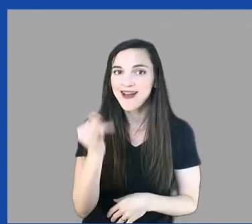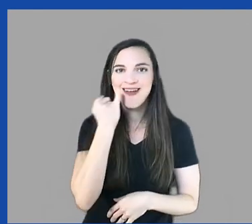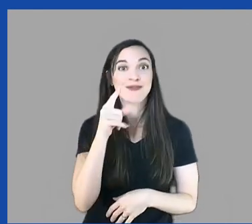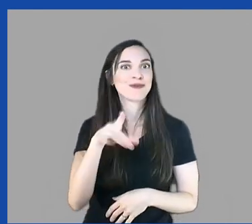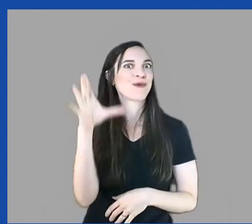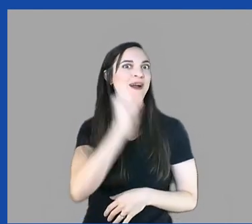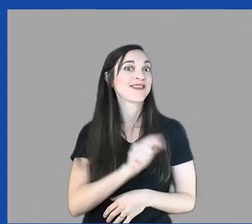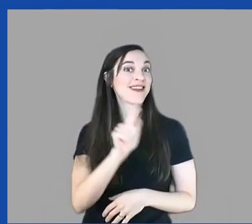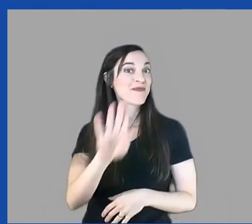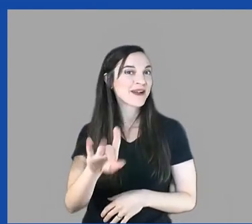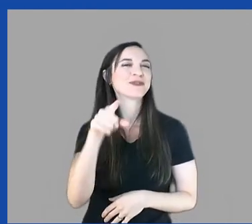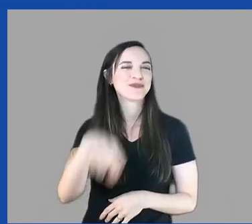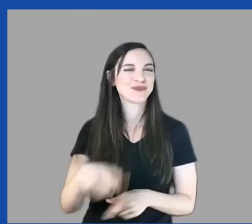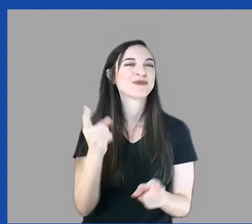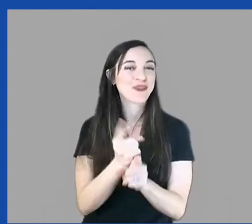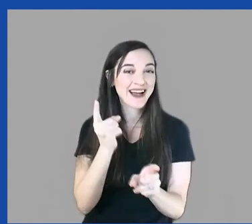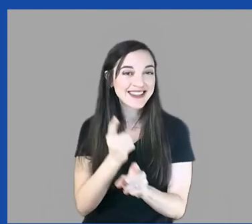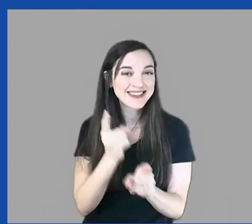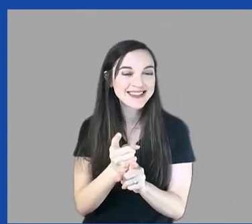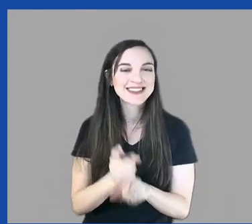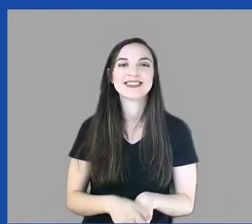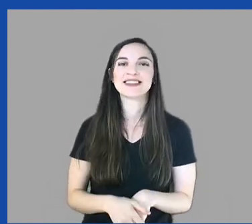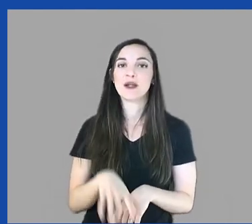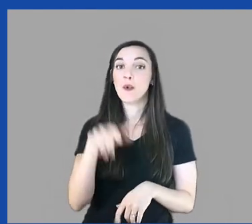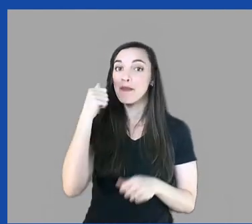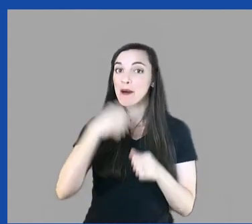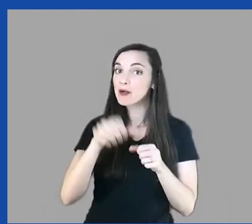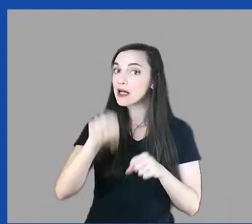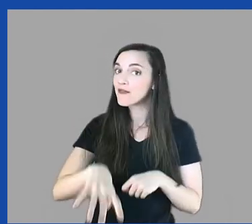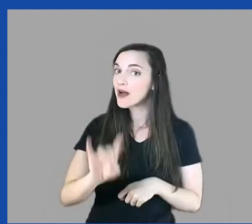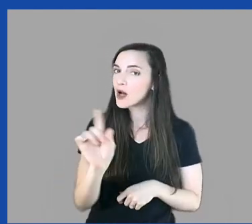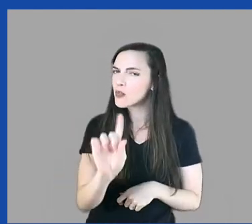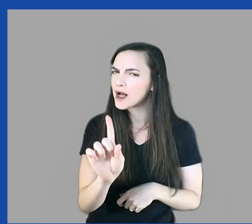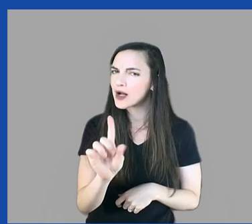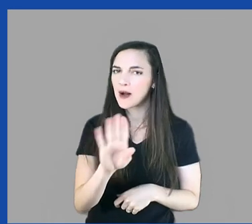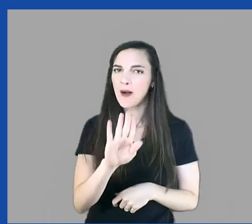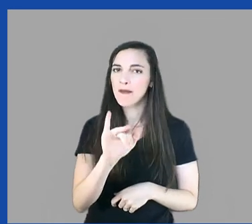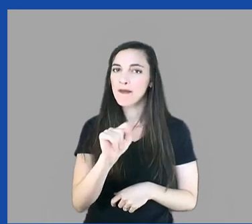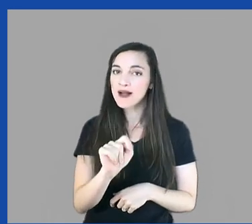If you guessed the LiveBinder, you are right! Remember, you can find that at bit.ly/RMTCHLP